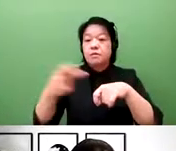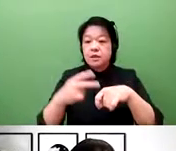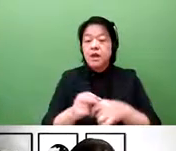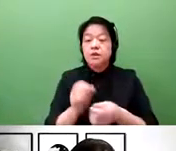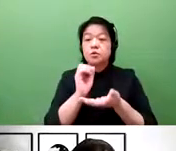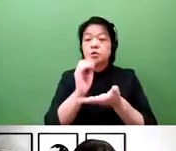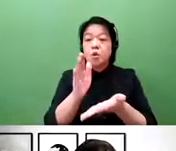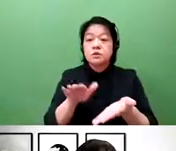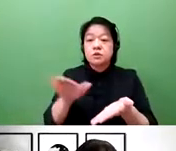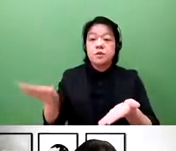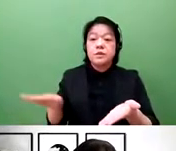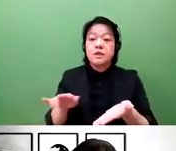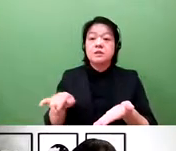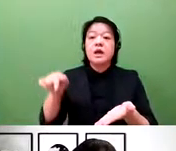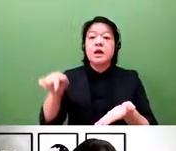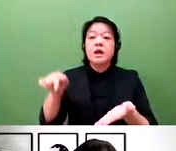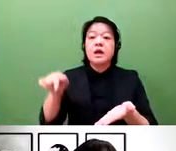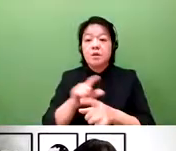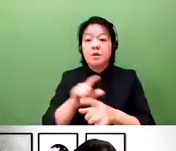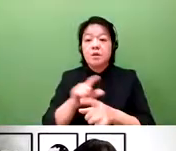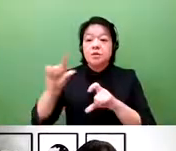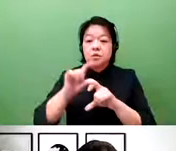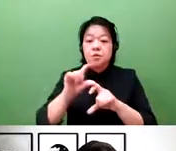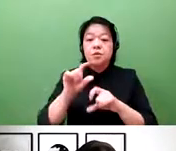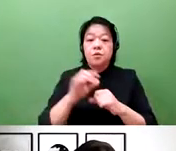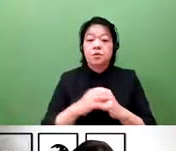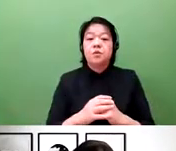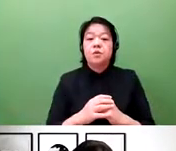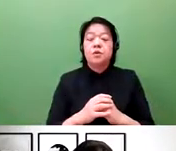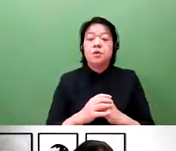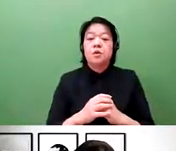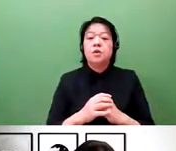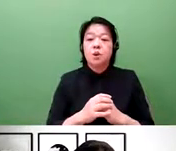and also investors need to be vigilant